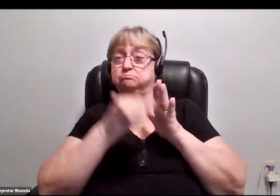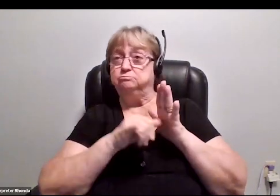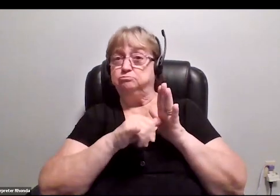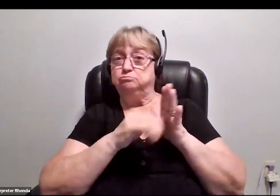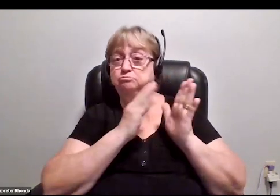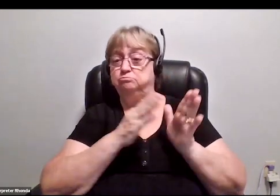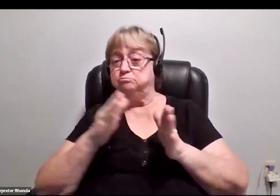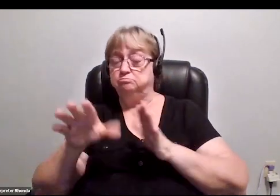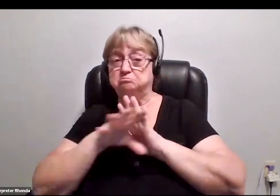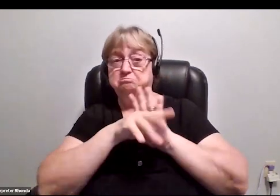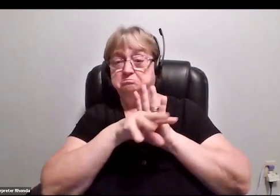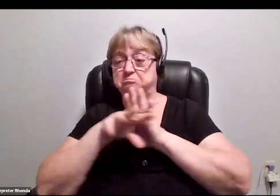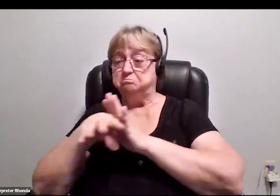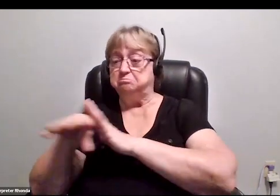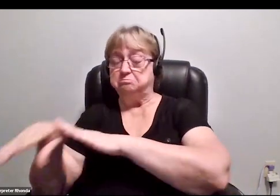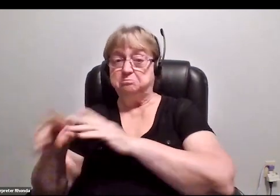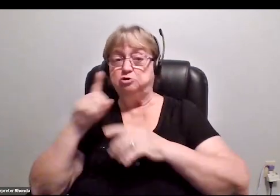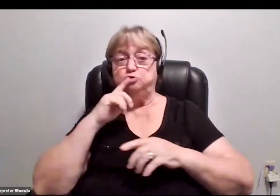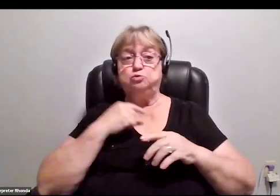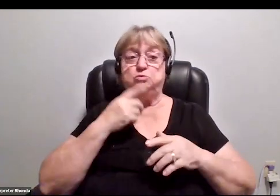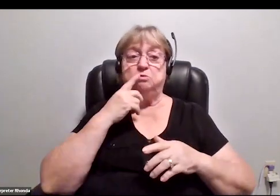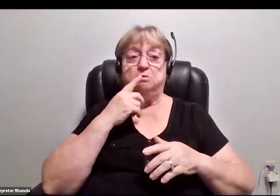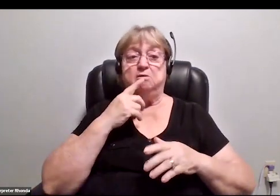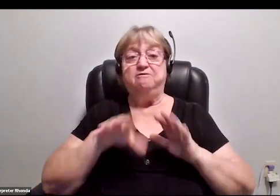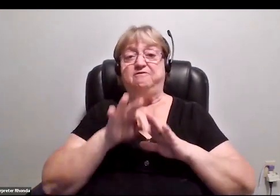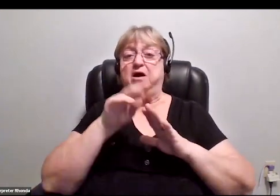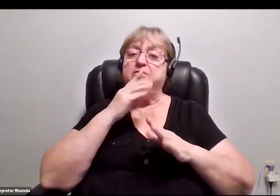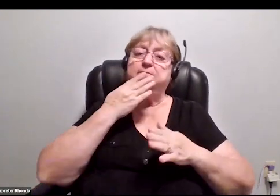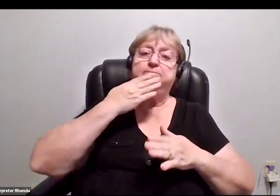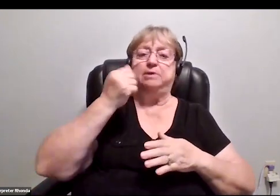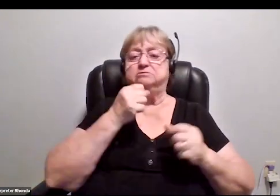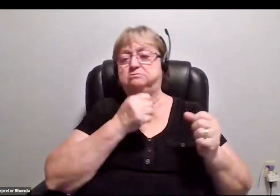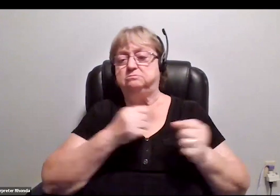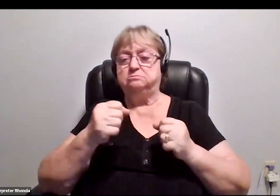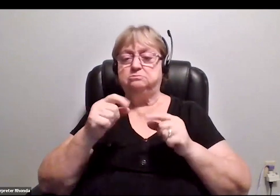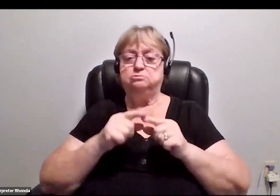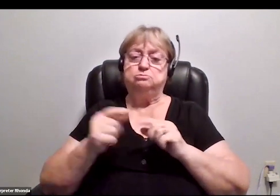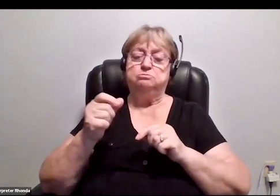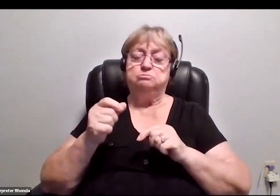buying strategies to best promote this kind of content.